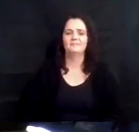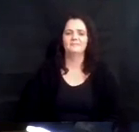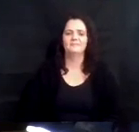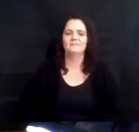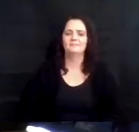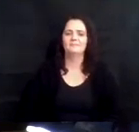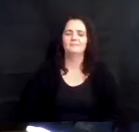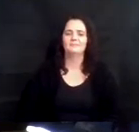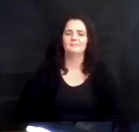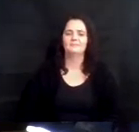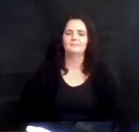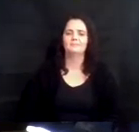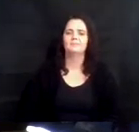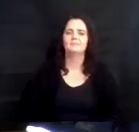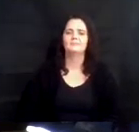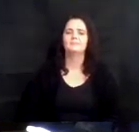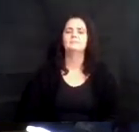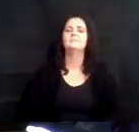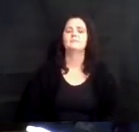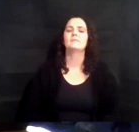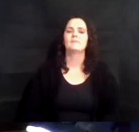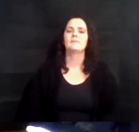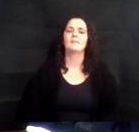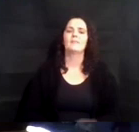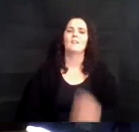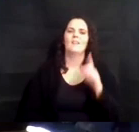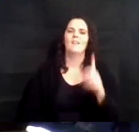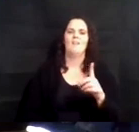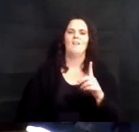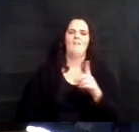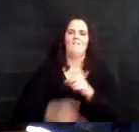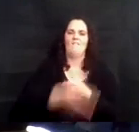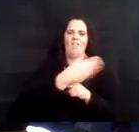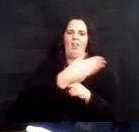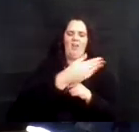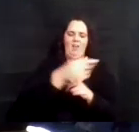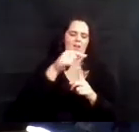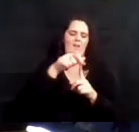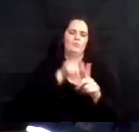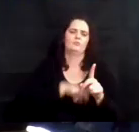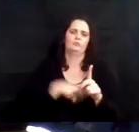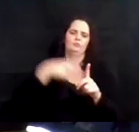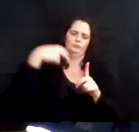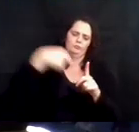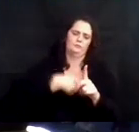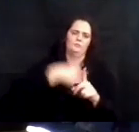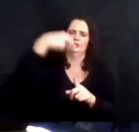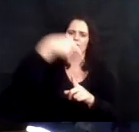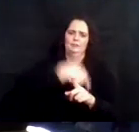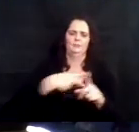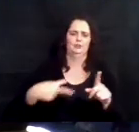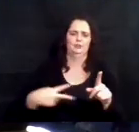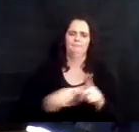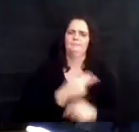then I'm going to cut down there, the pole for the banner too.